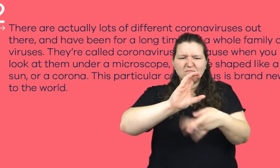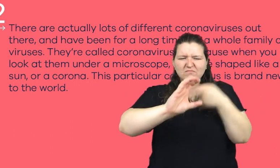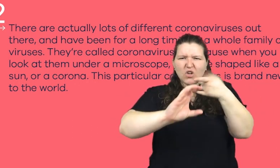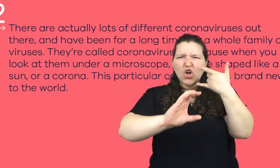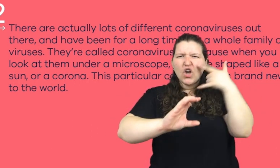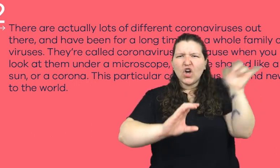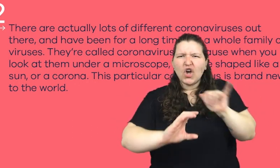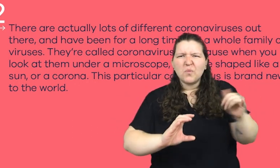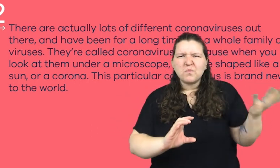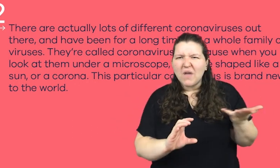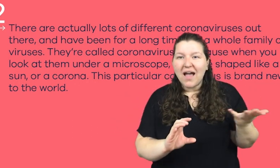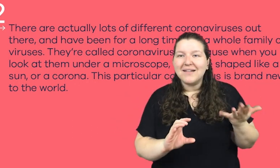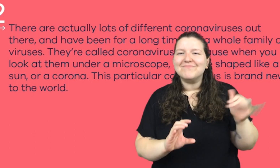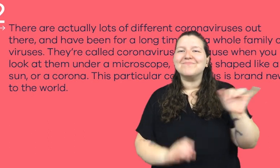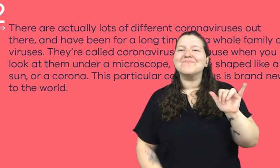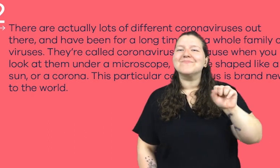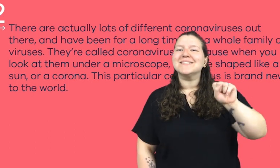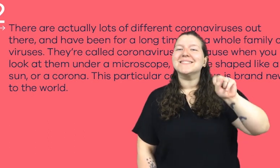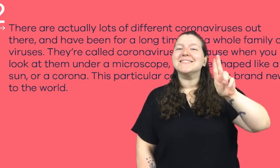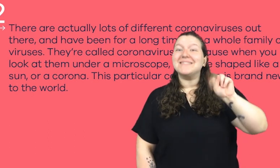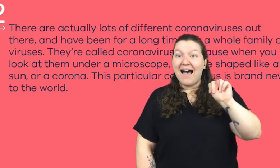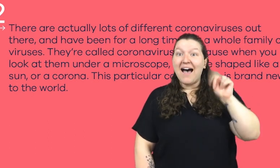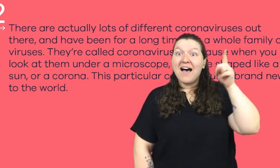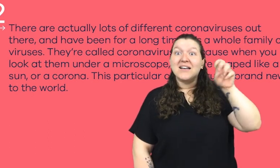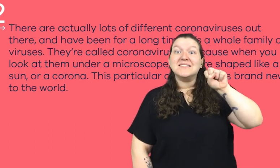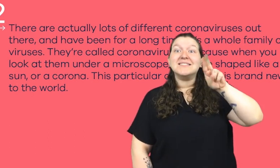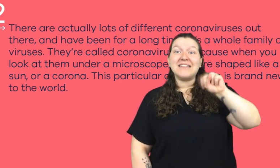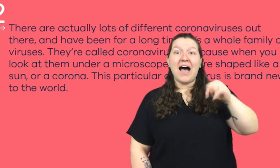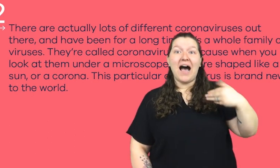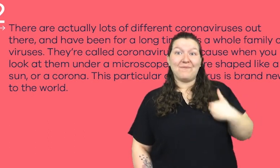they're shaped like a sun, or a corona.